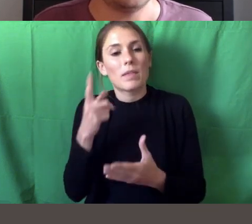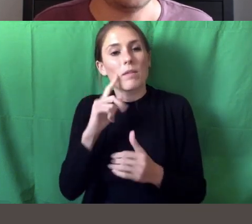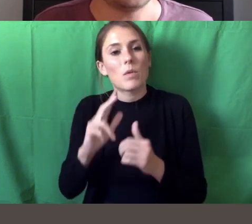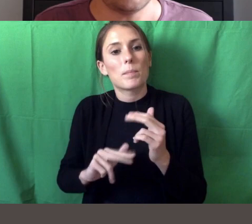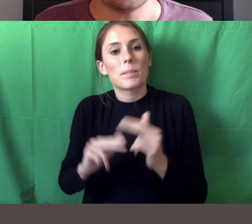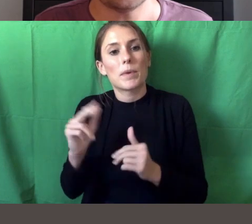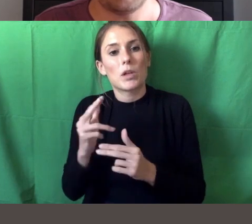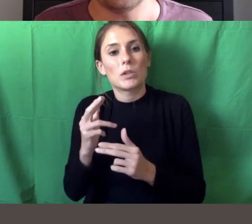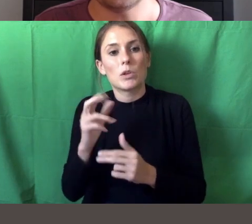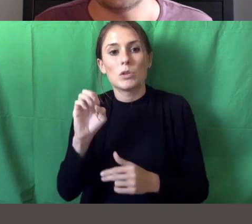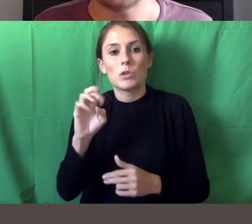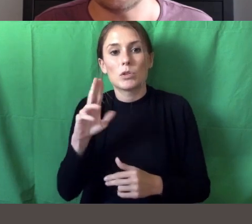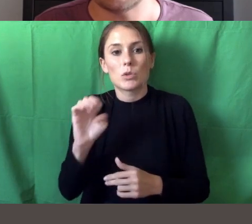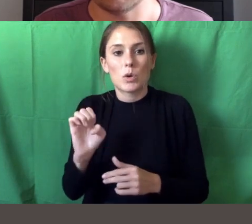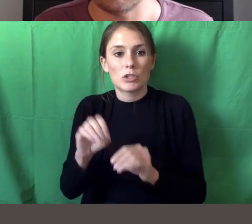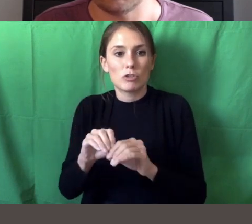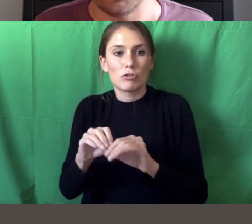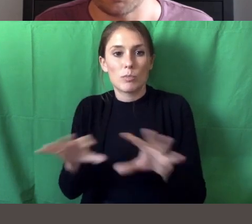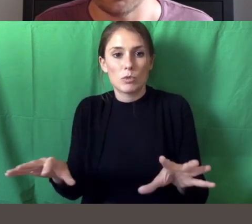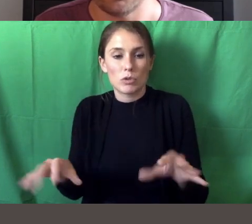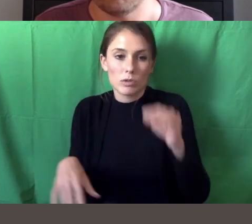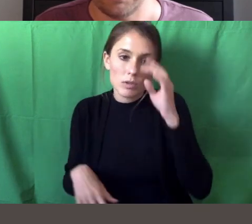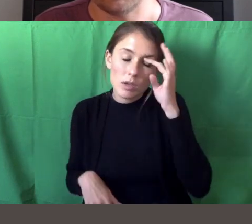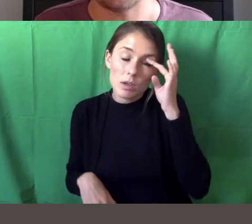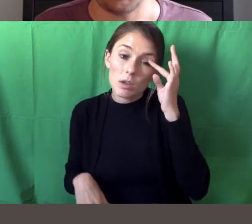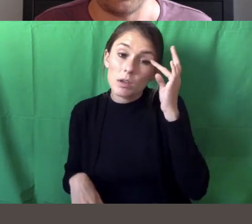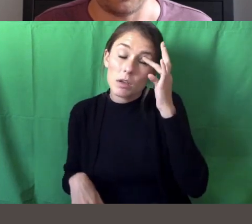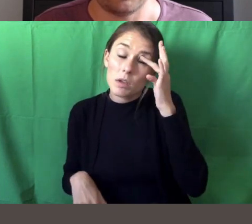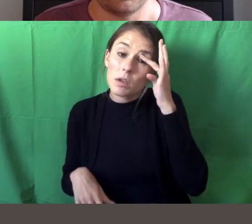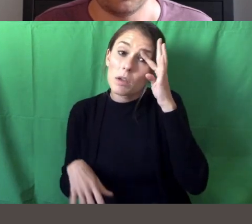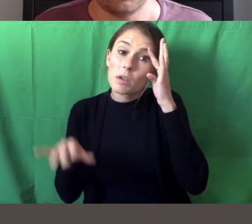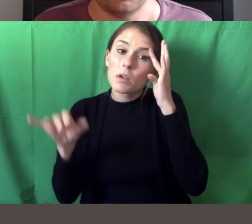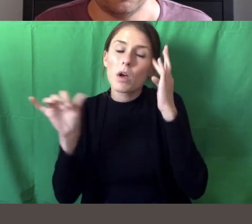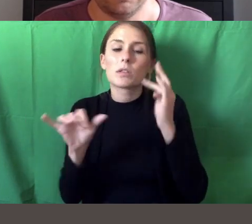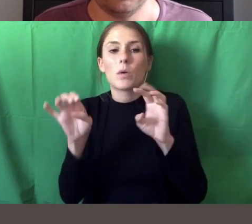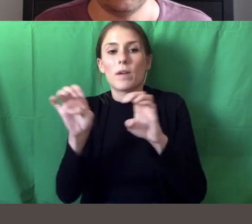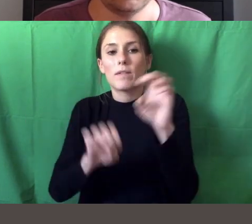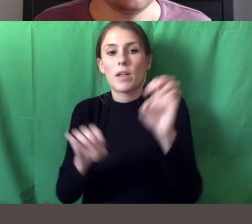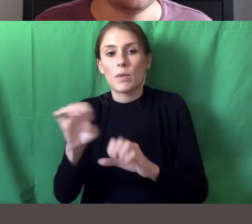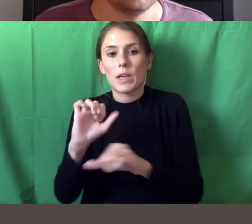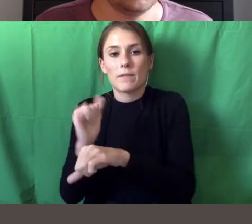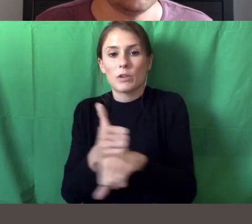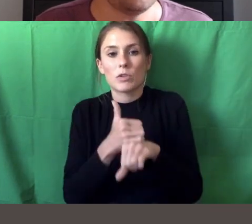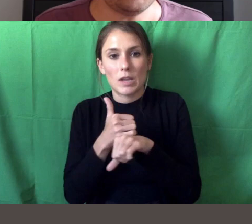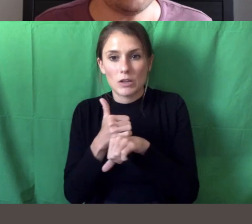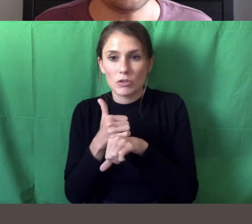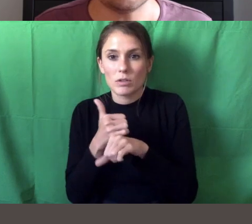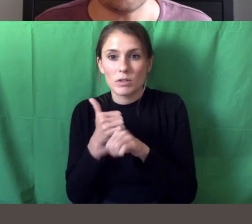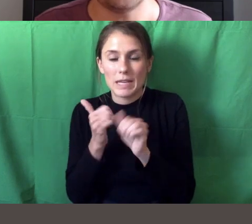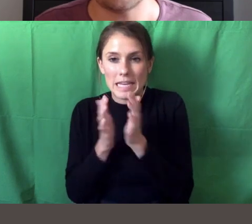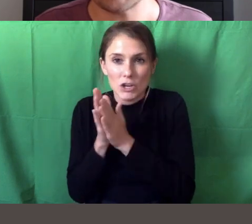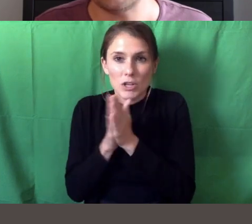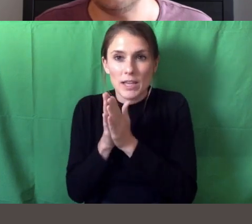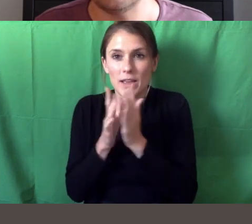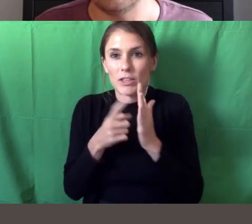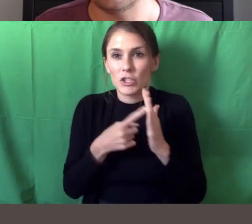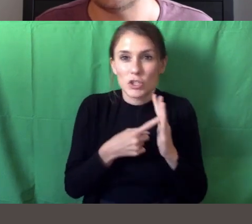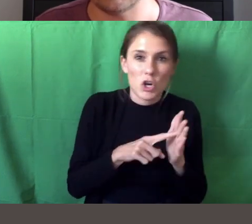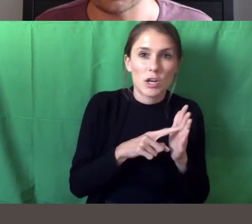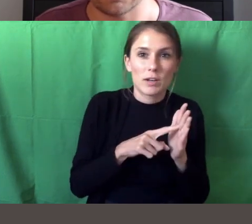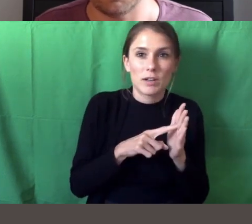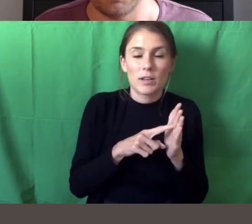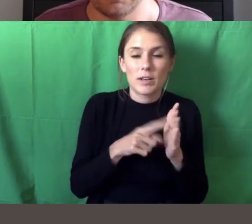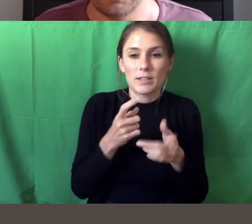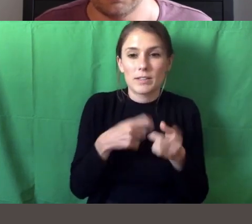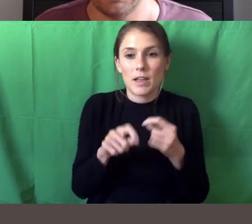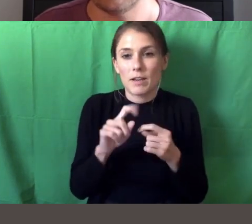file. And it's there to build source distributions and not a wheel. And it evaluates configuration